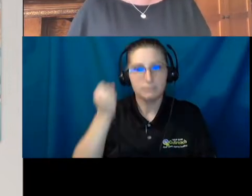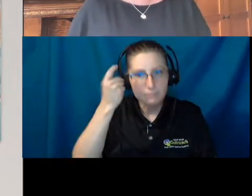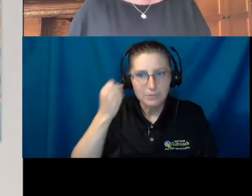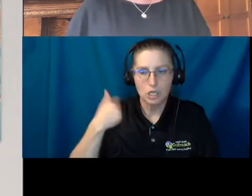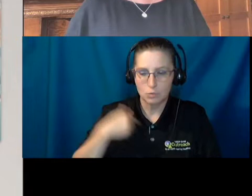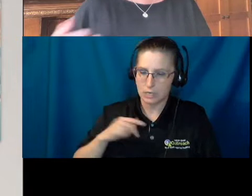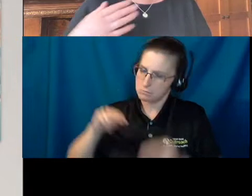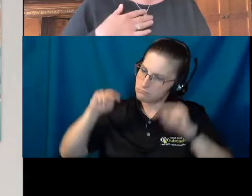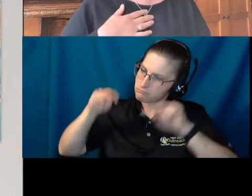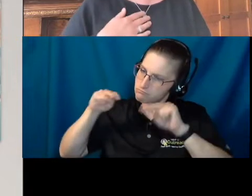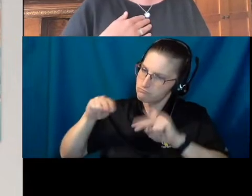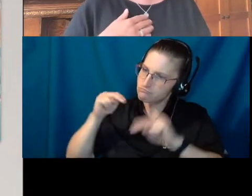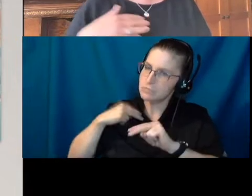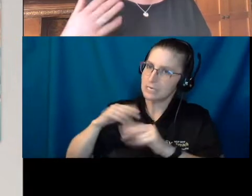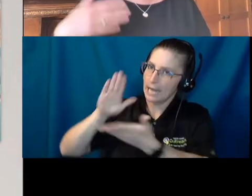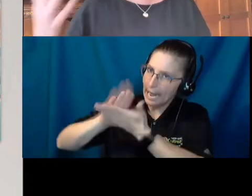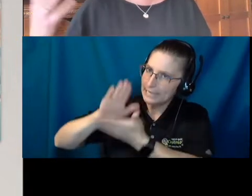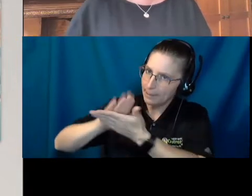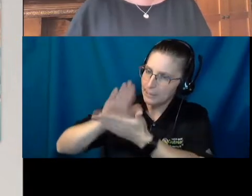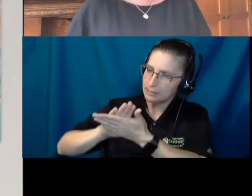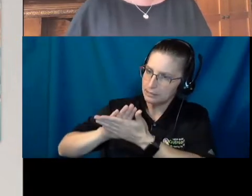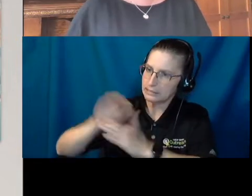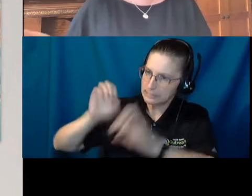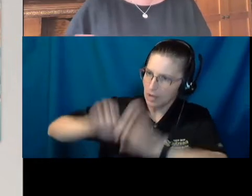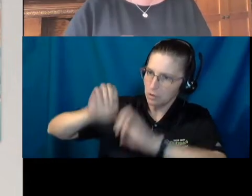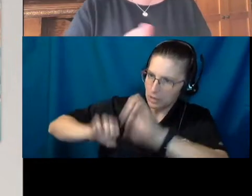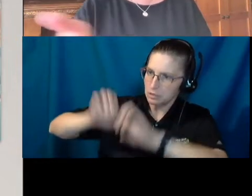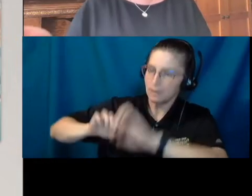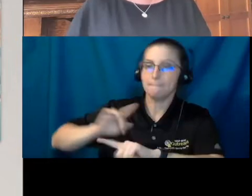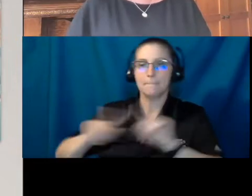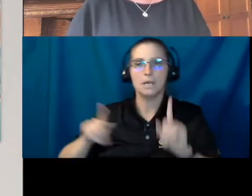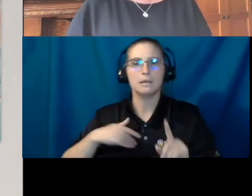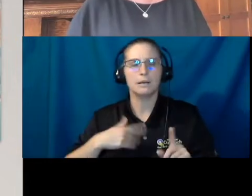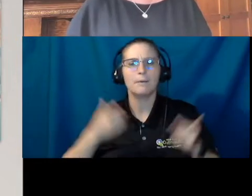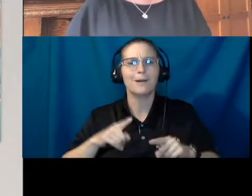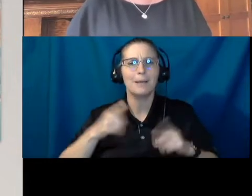assessments. But personally, I think we should also be paying attention to what's happening